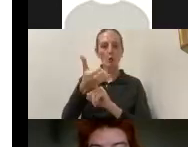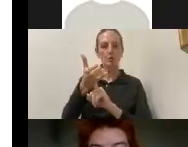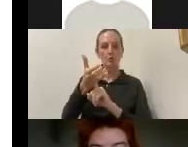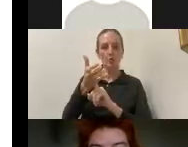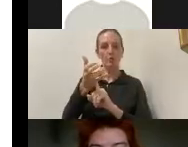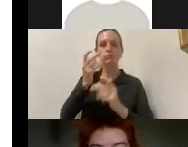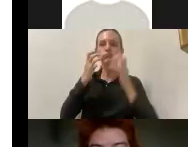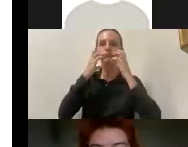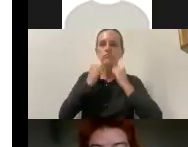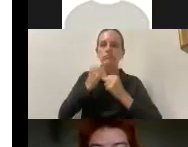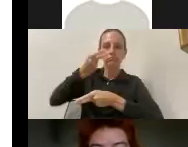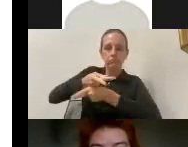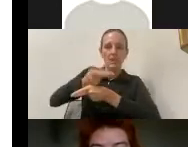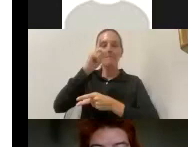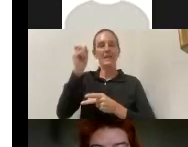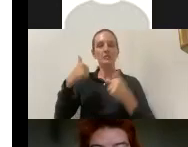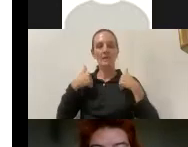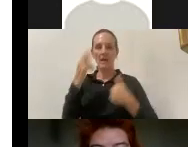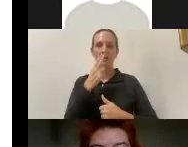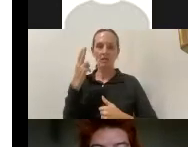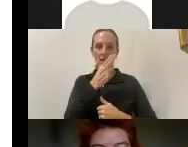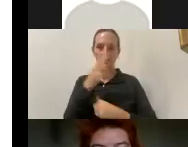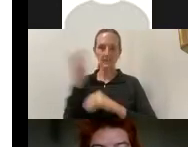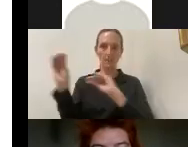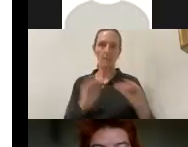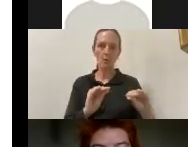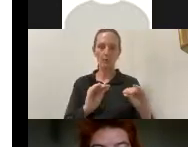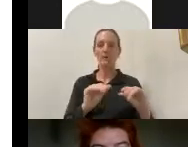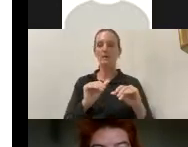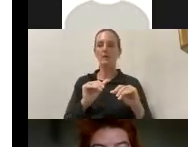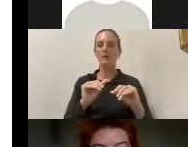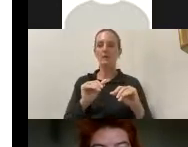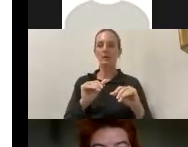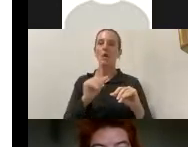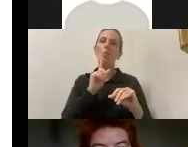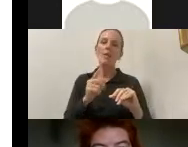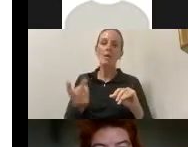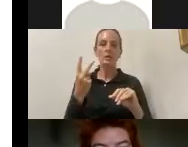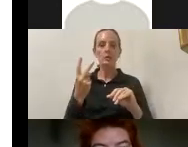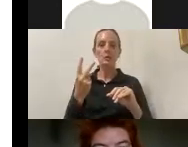of Catholicism in the community. There was actually two residential schools in the area.